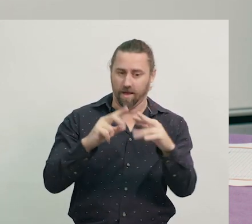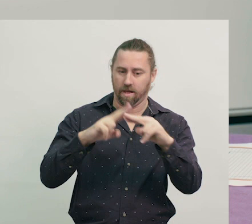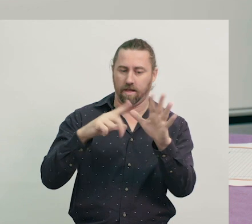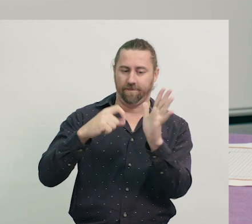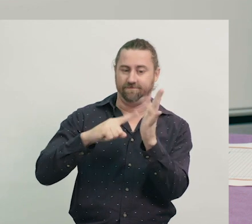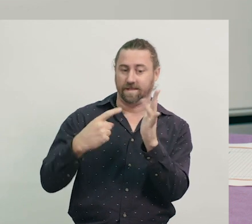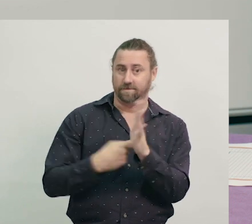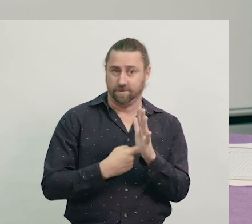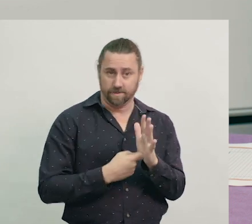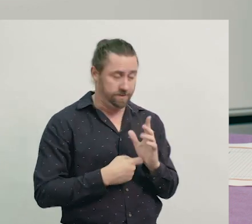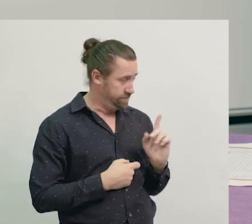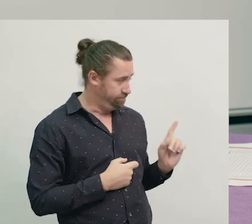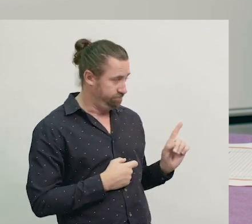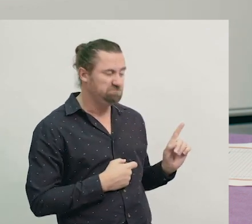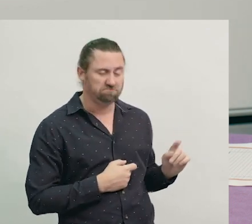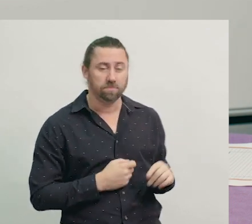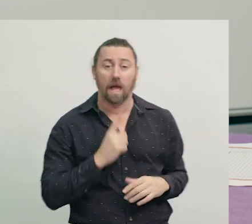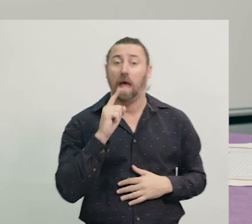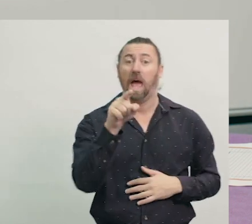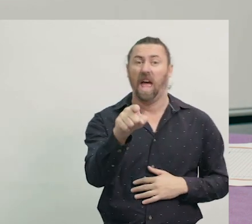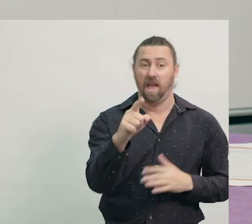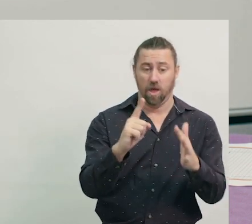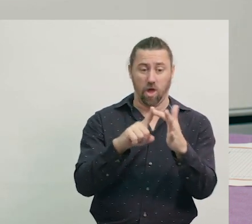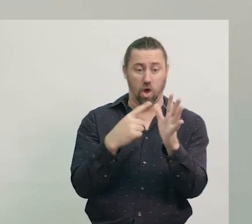this is a model of the Earth.